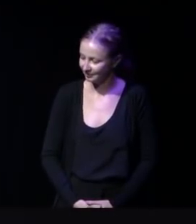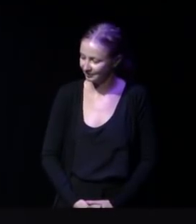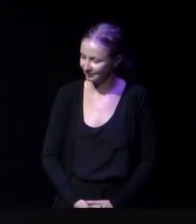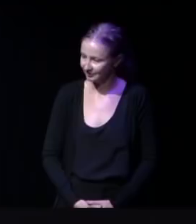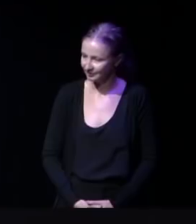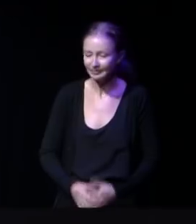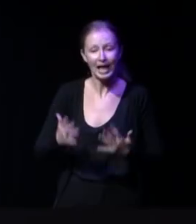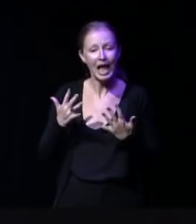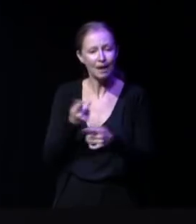How many of you feel beautiful?